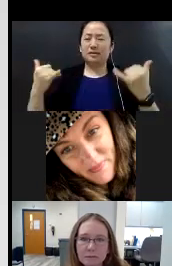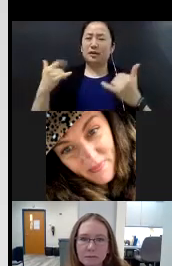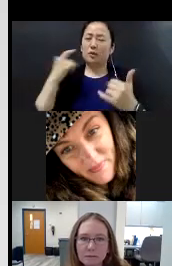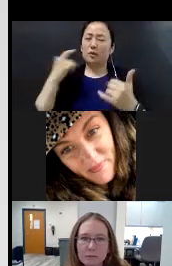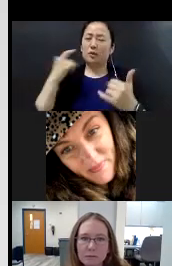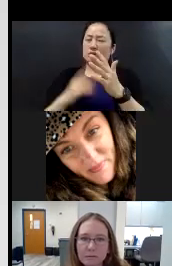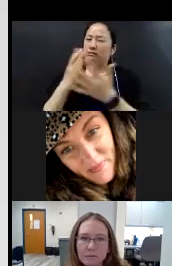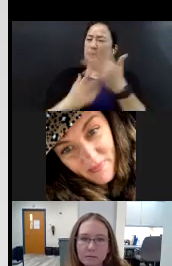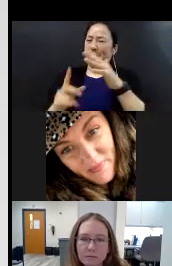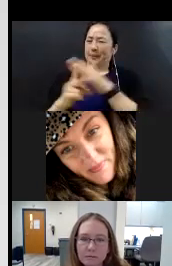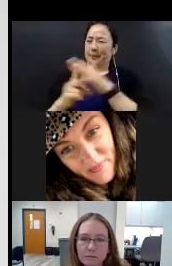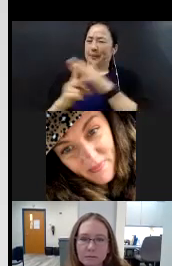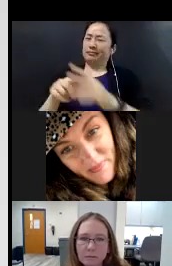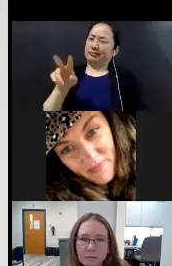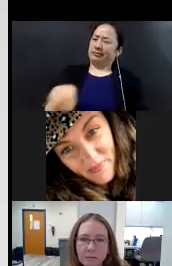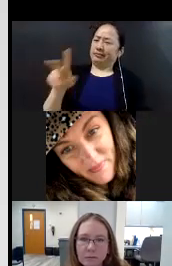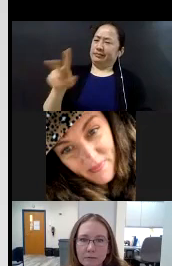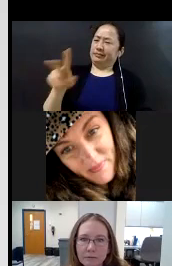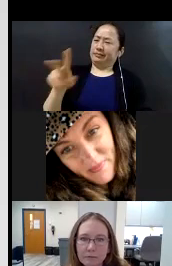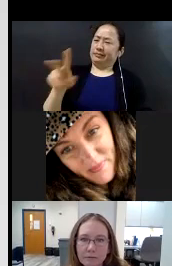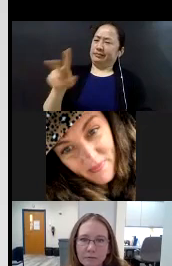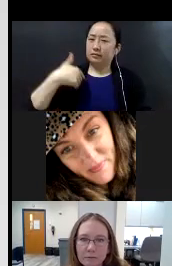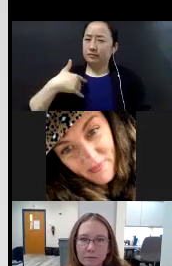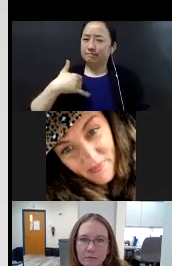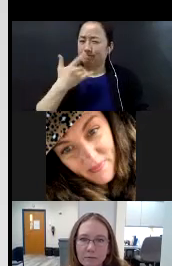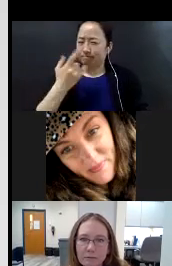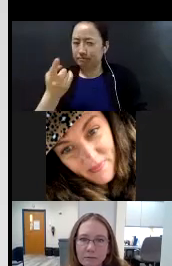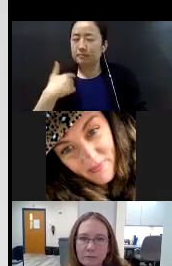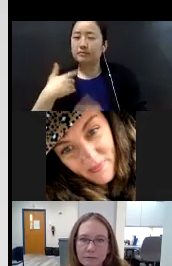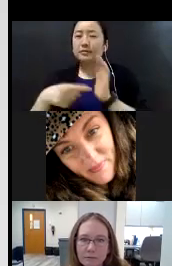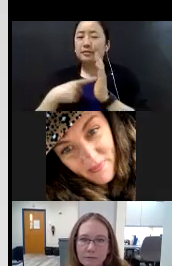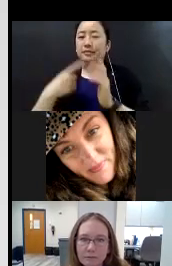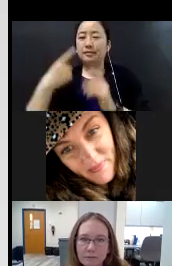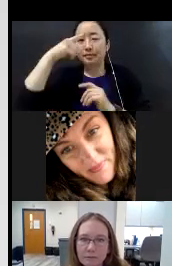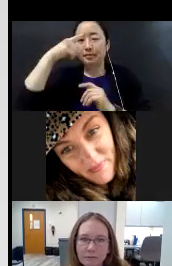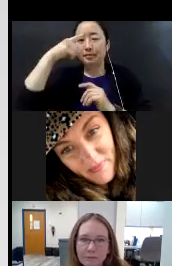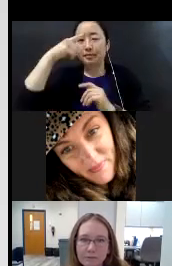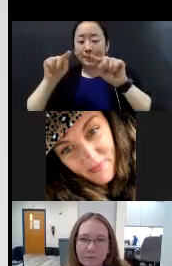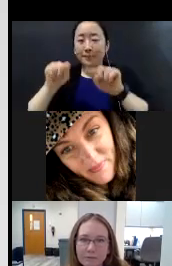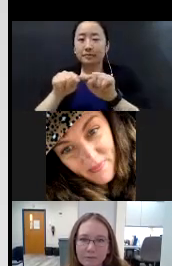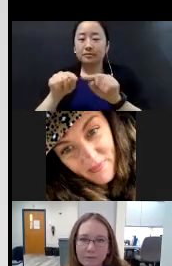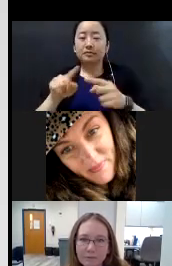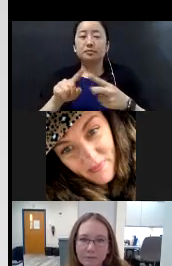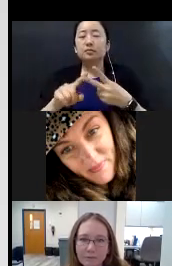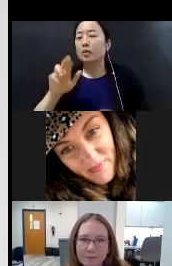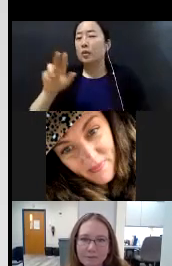LIKE, WE GET THESE BLACK BOXES AND SOMETIMES WHEN WE DOWNLOAD IT TO BE PRINTED AS A PDF, WE WILL